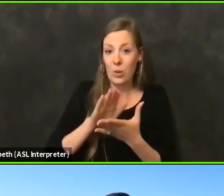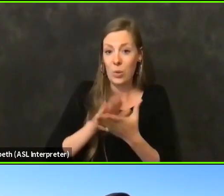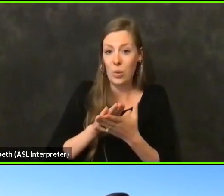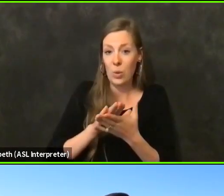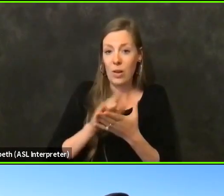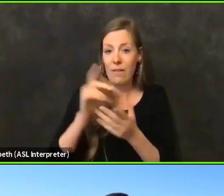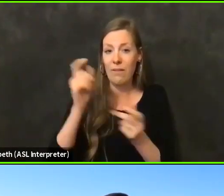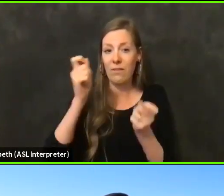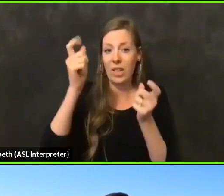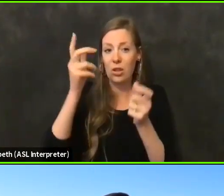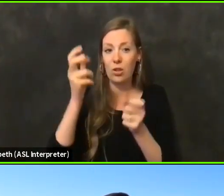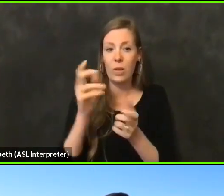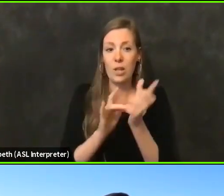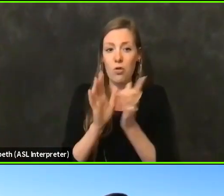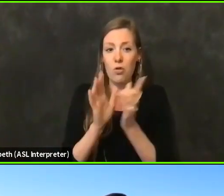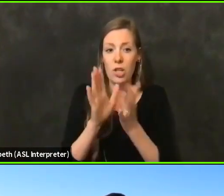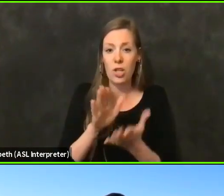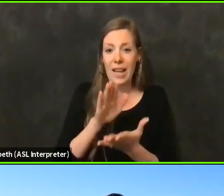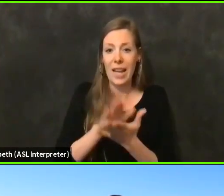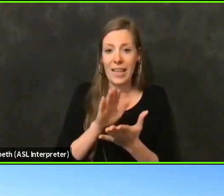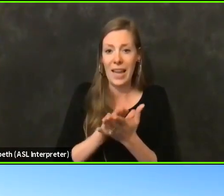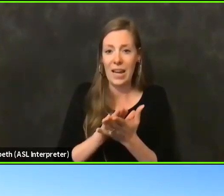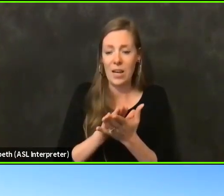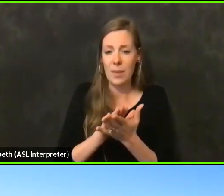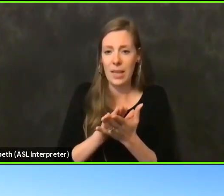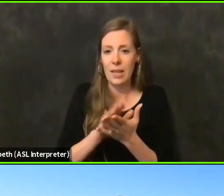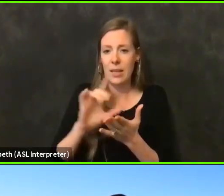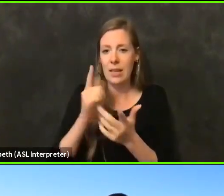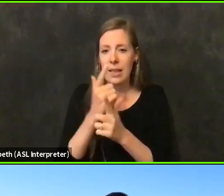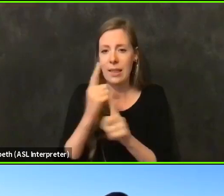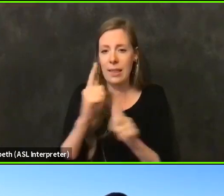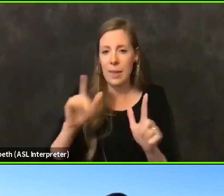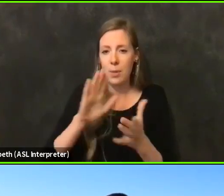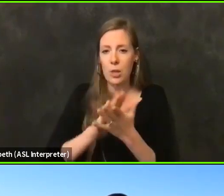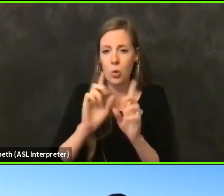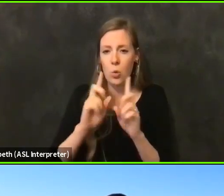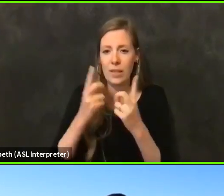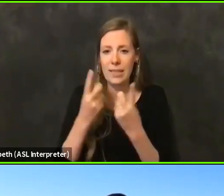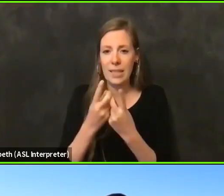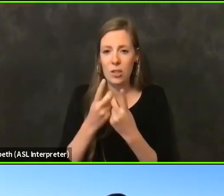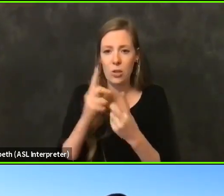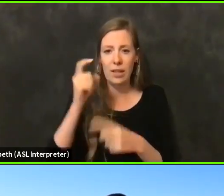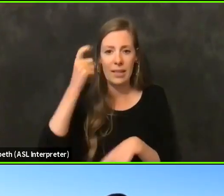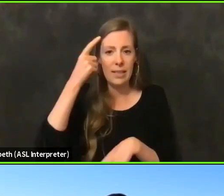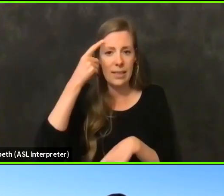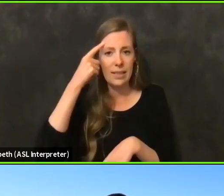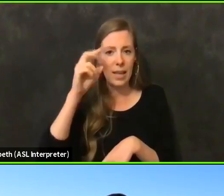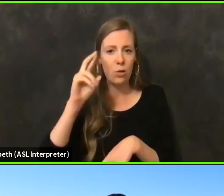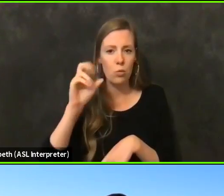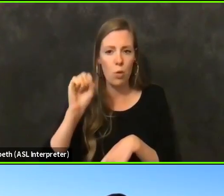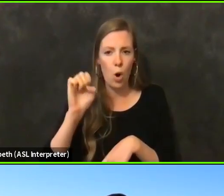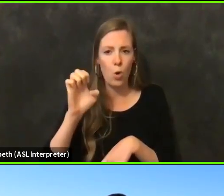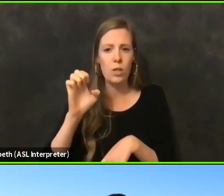Sebastopol Independent Charter, Liberty School District, St. Rose School and Sonoma Charter School.